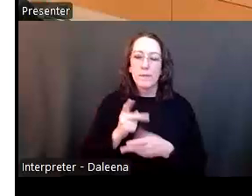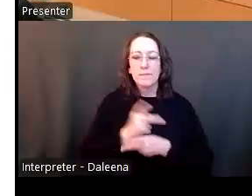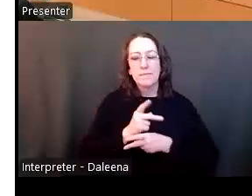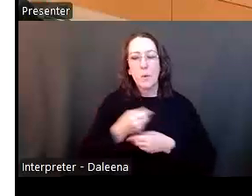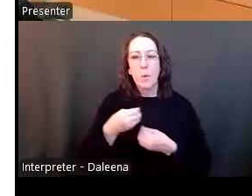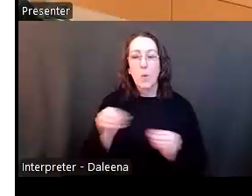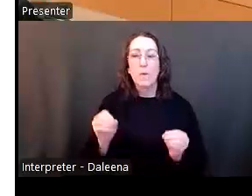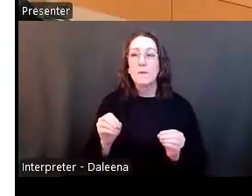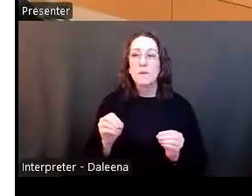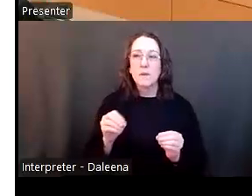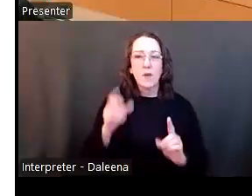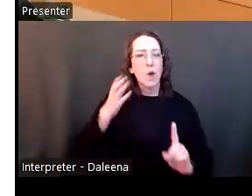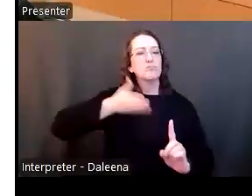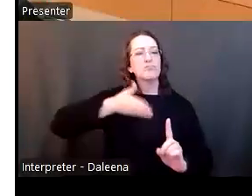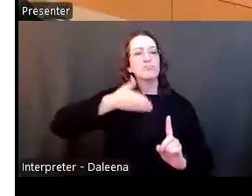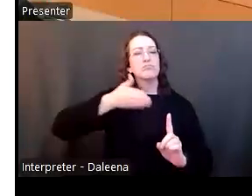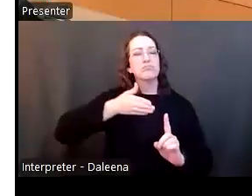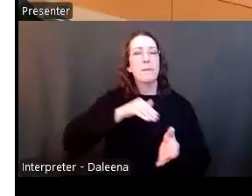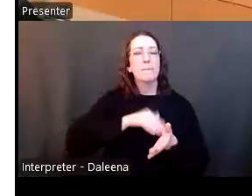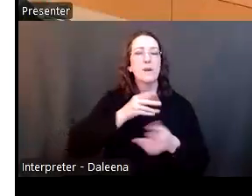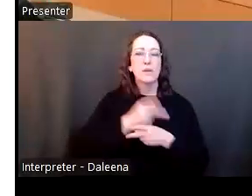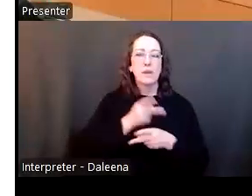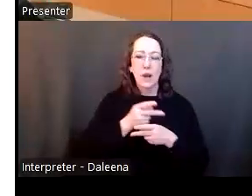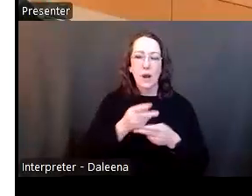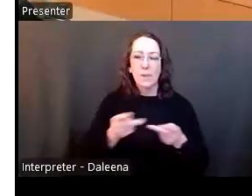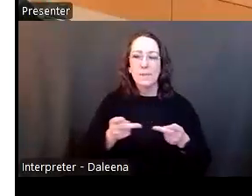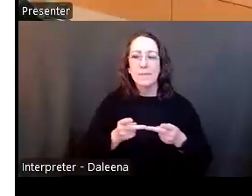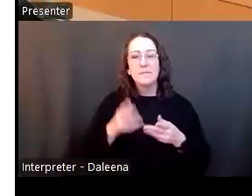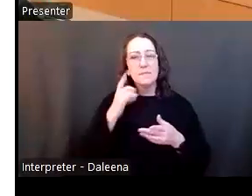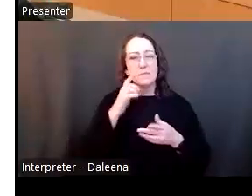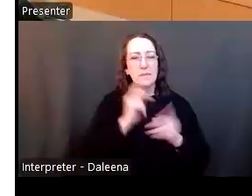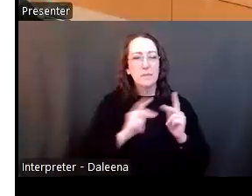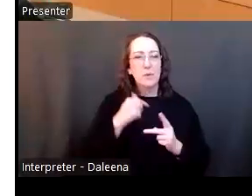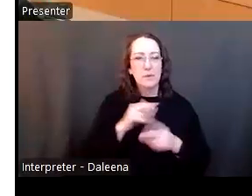uh go-to place for medical care for people in the region with severe mental illness it's difficult